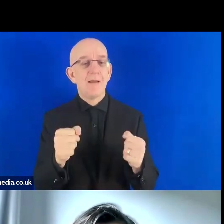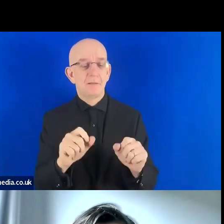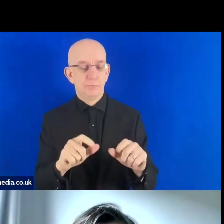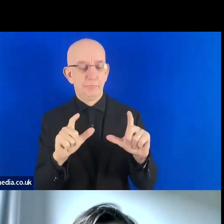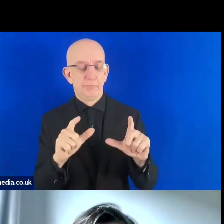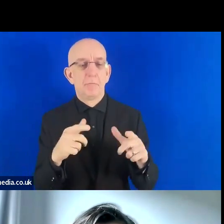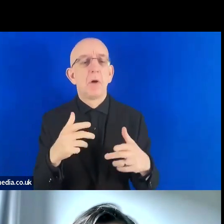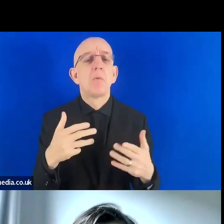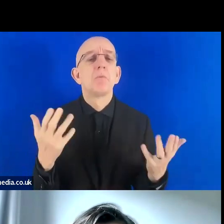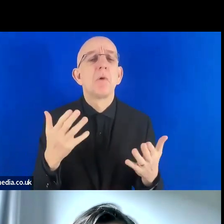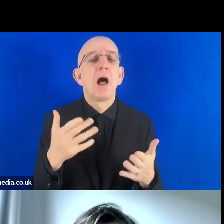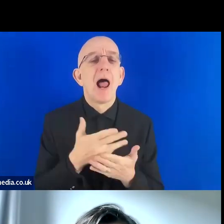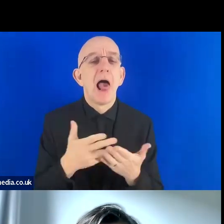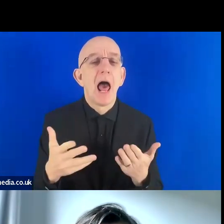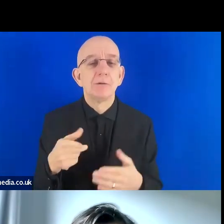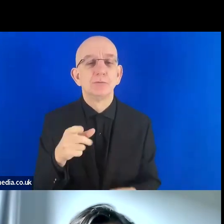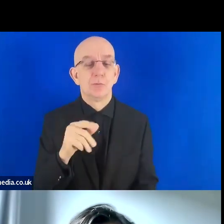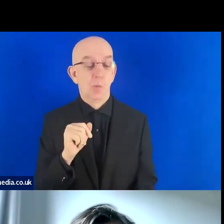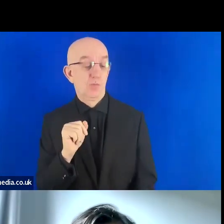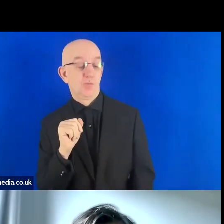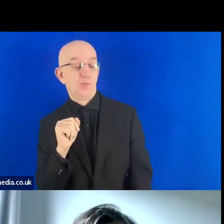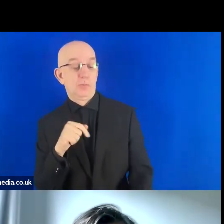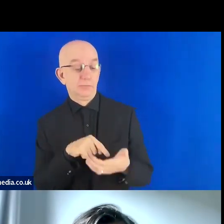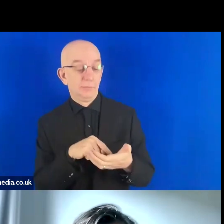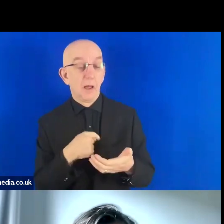I think, can I just ask our tech team if you did change it to Hindi?